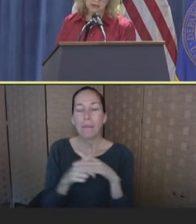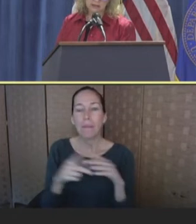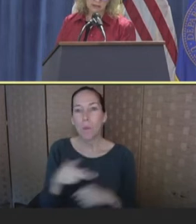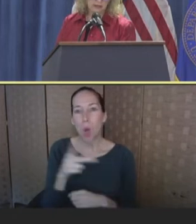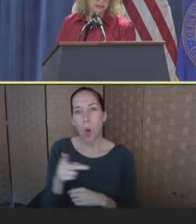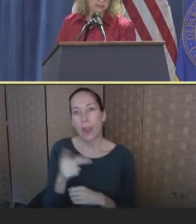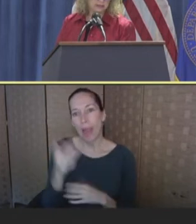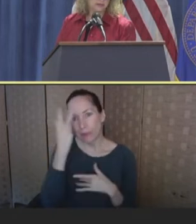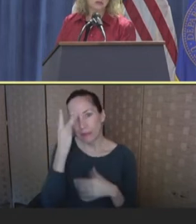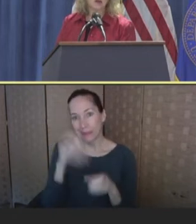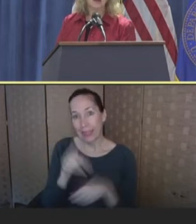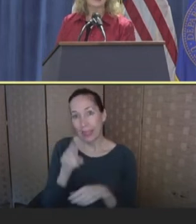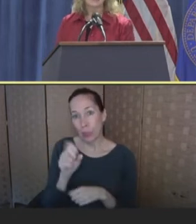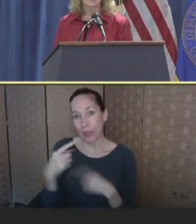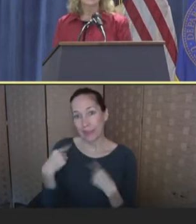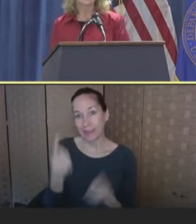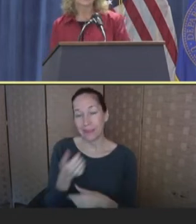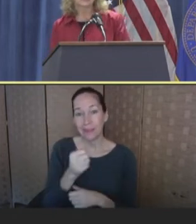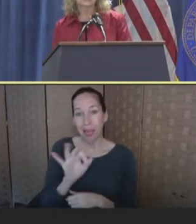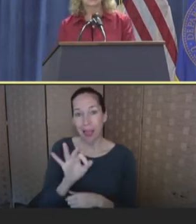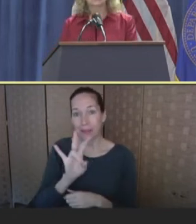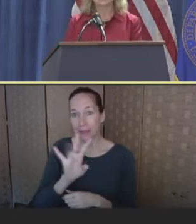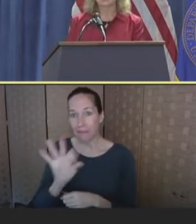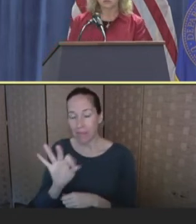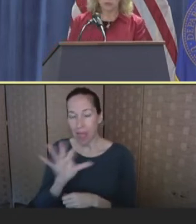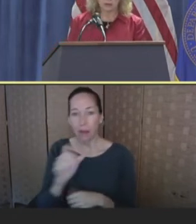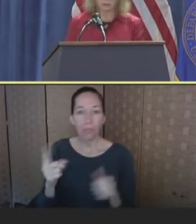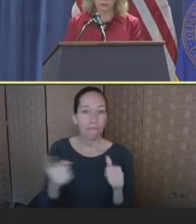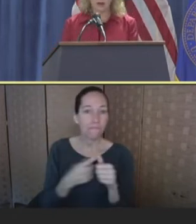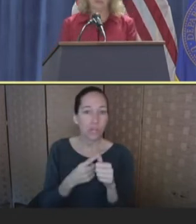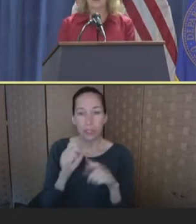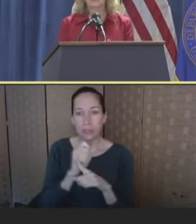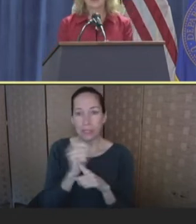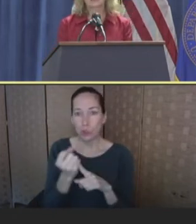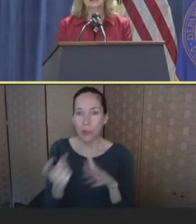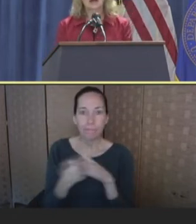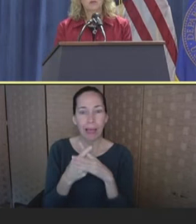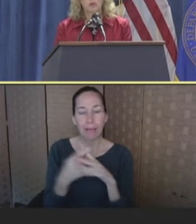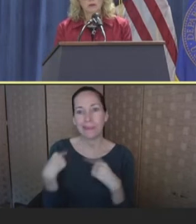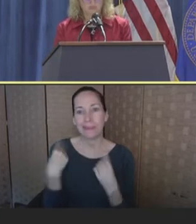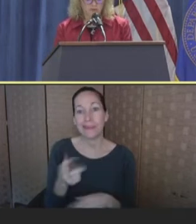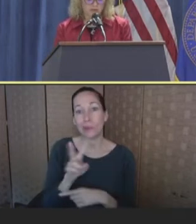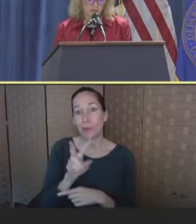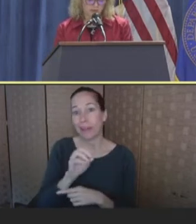since 1979 and the first instance since 2005, and that was a type one VDPV.